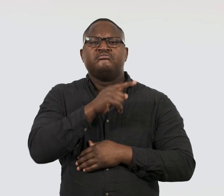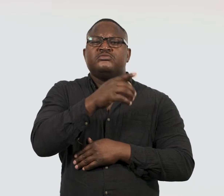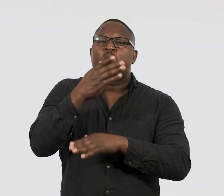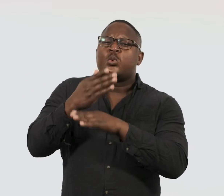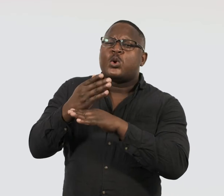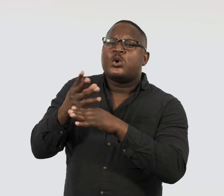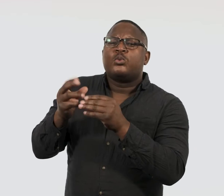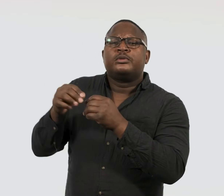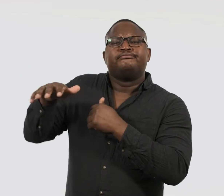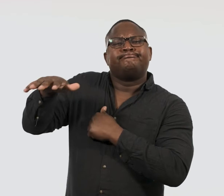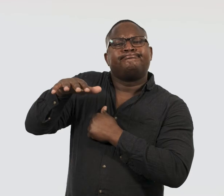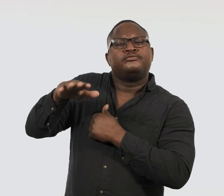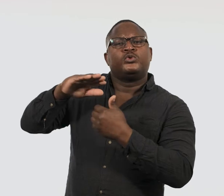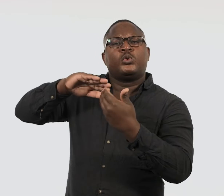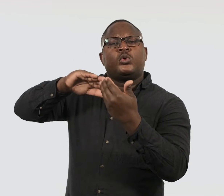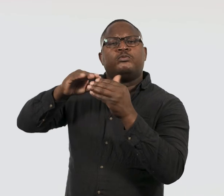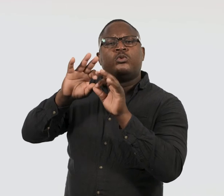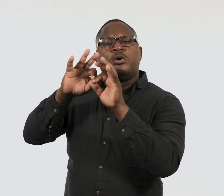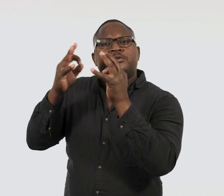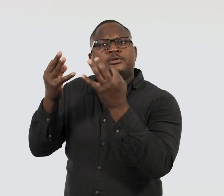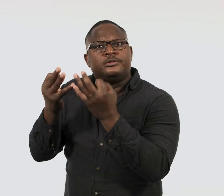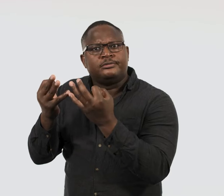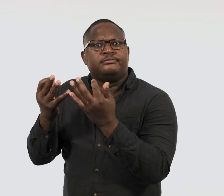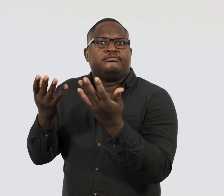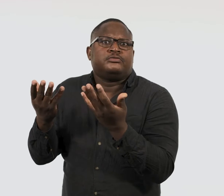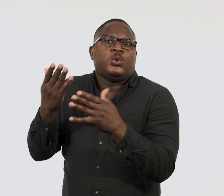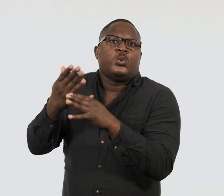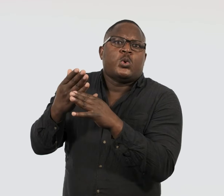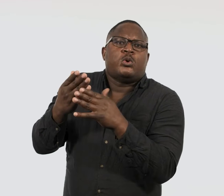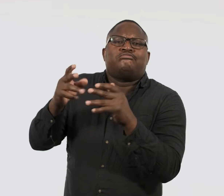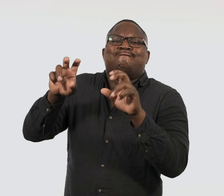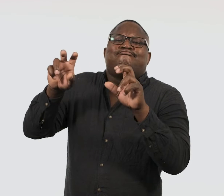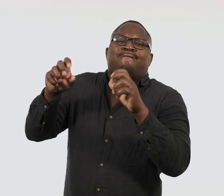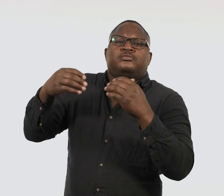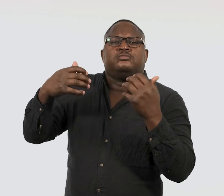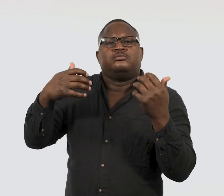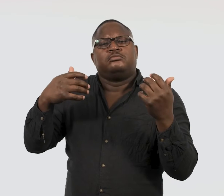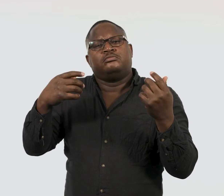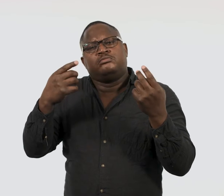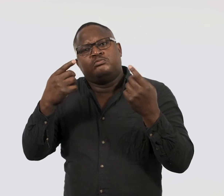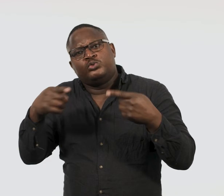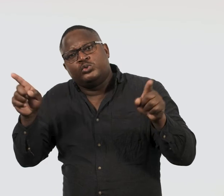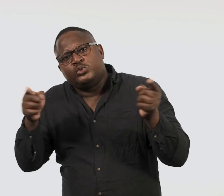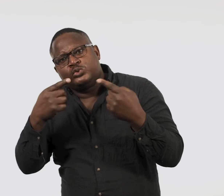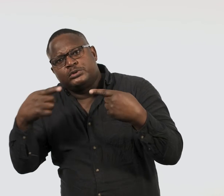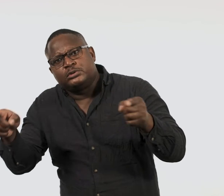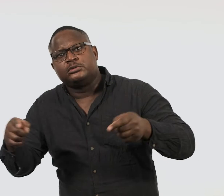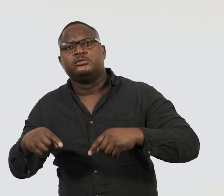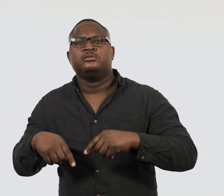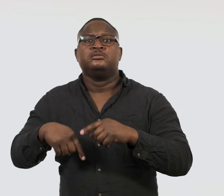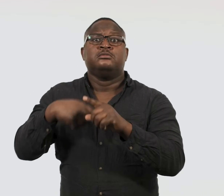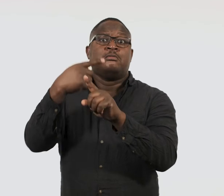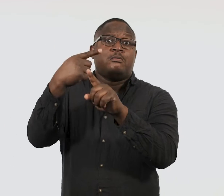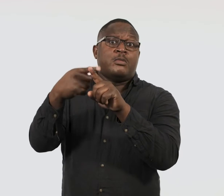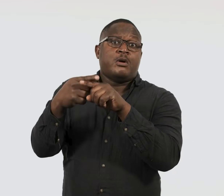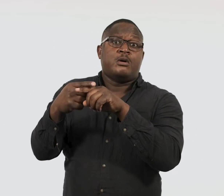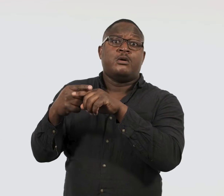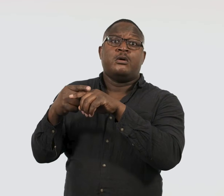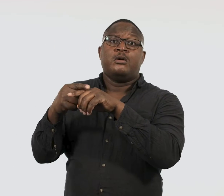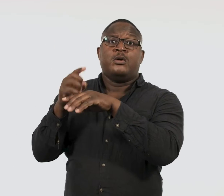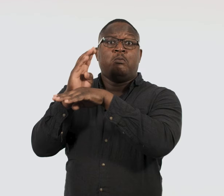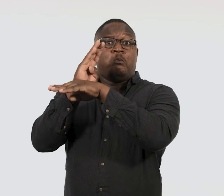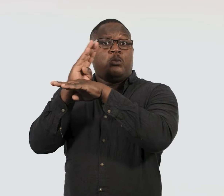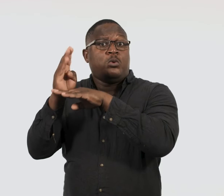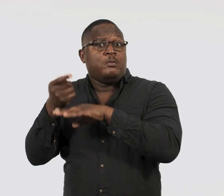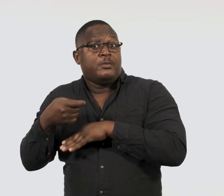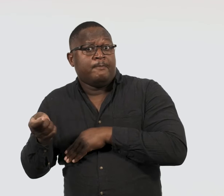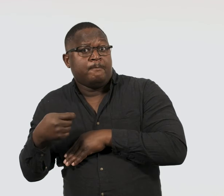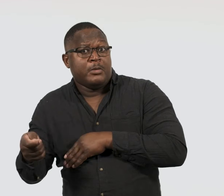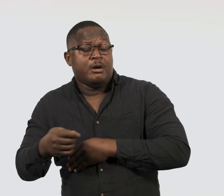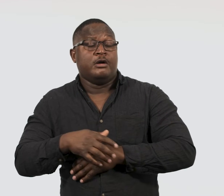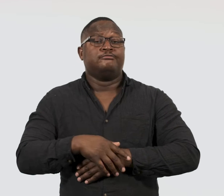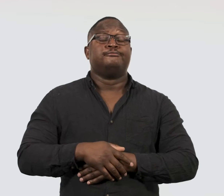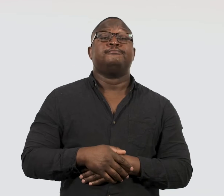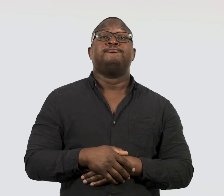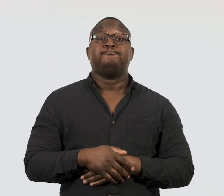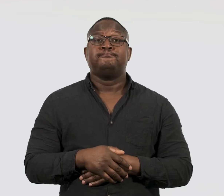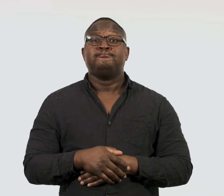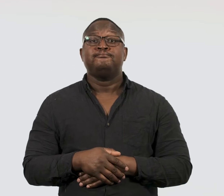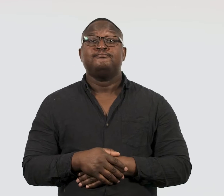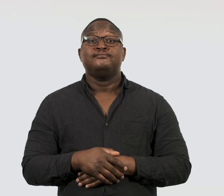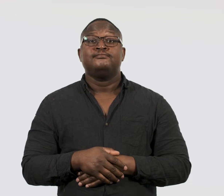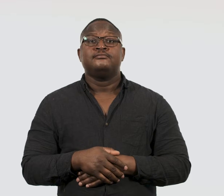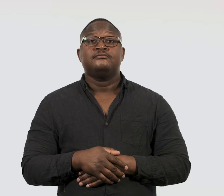working with a local community organisation as a musician and board member.